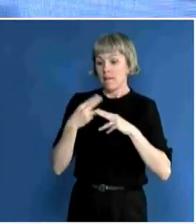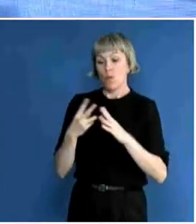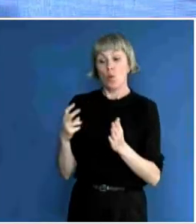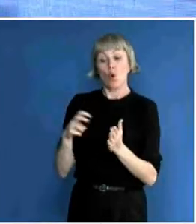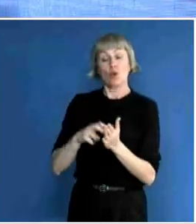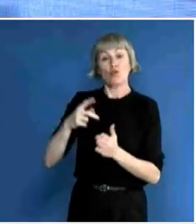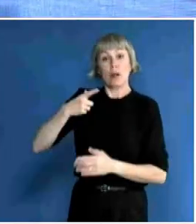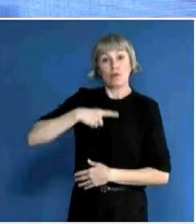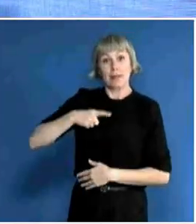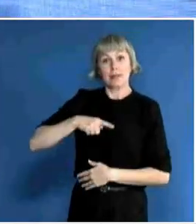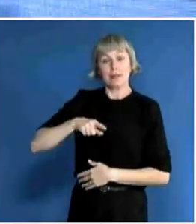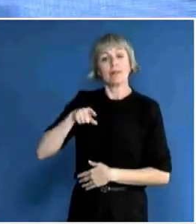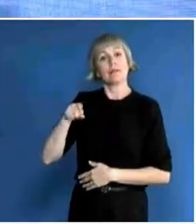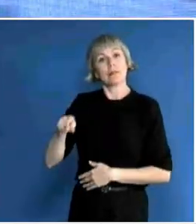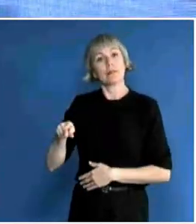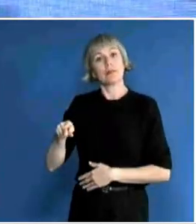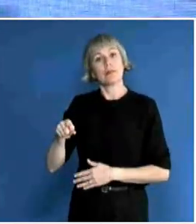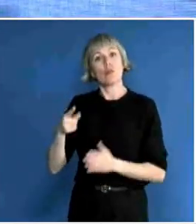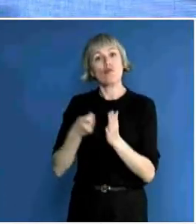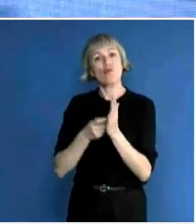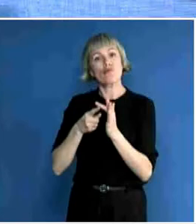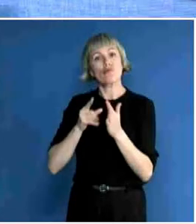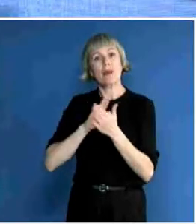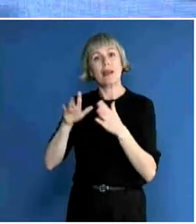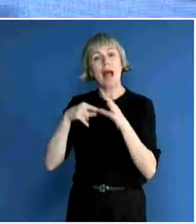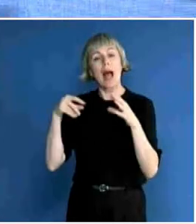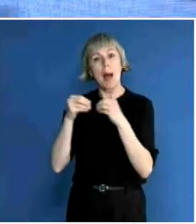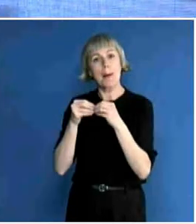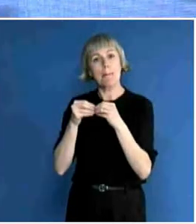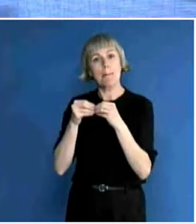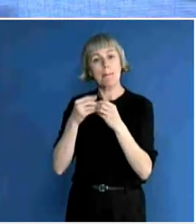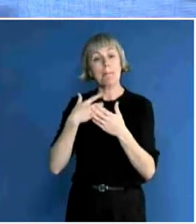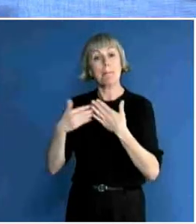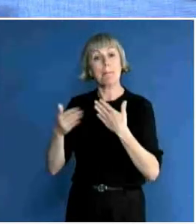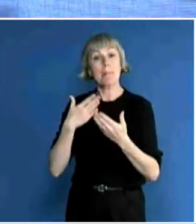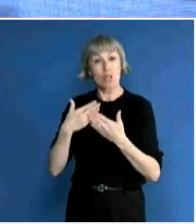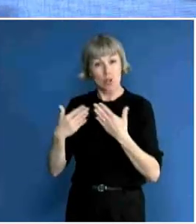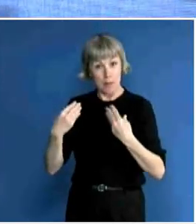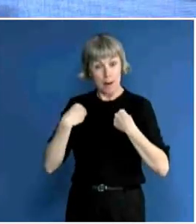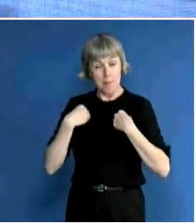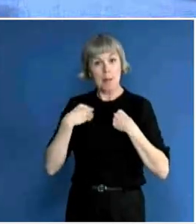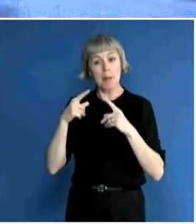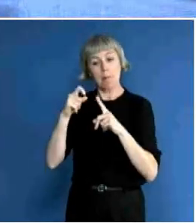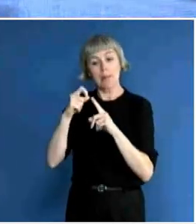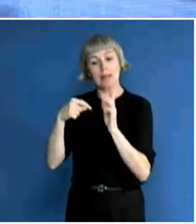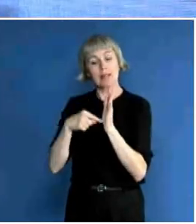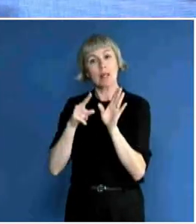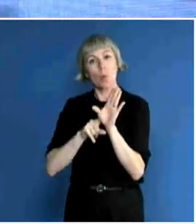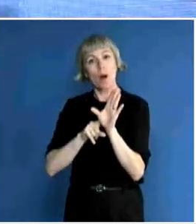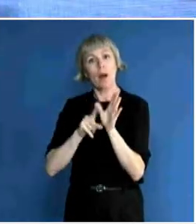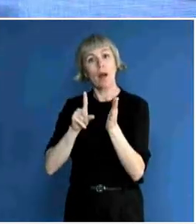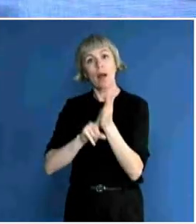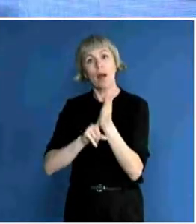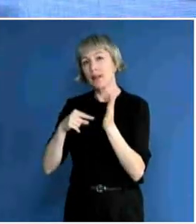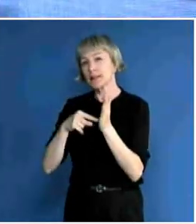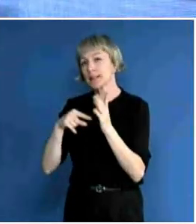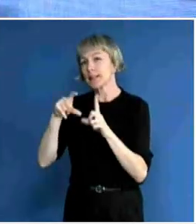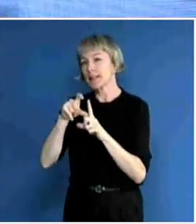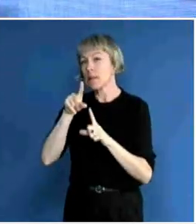The change of name comes later. These are matters, Chair, that we want to raise in terms of the relevant corporate